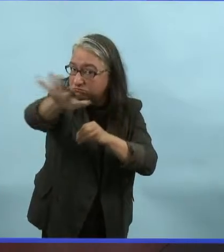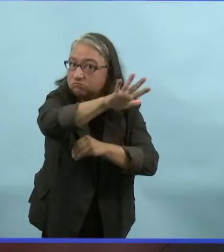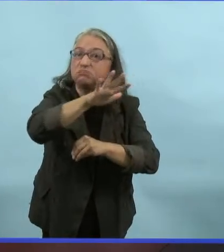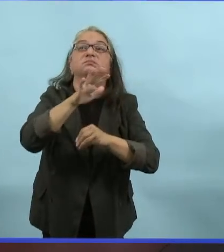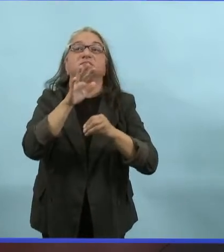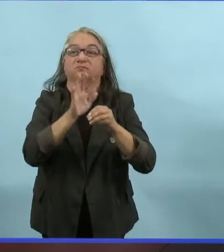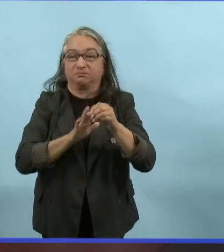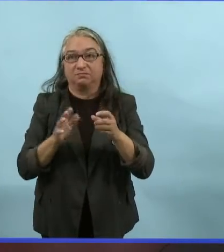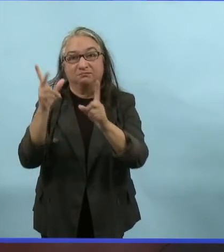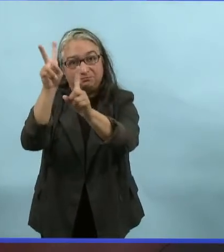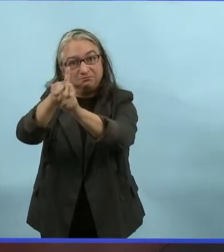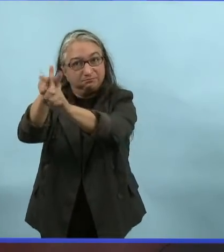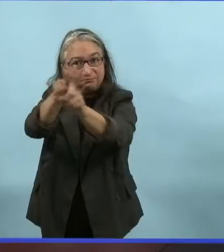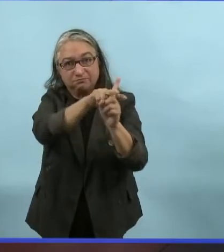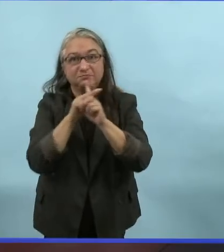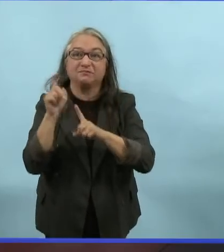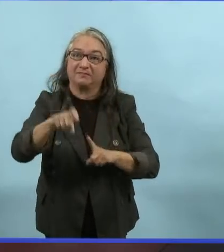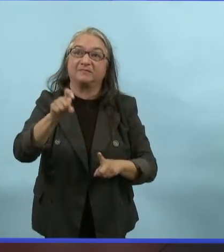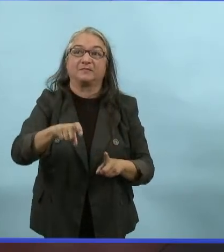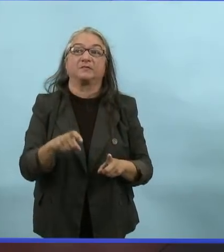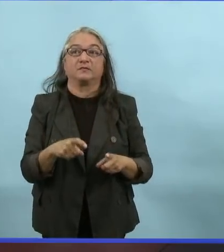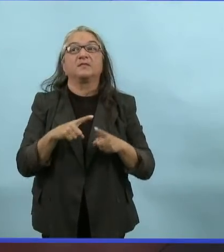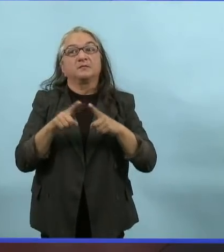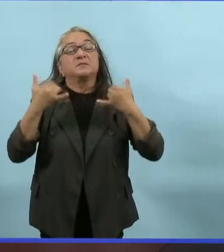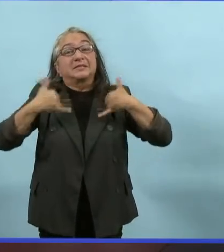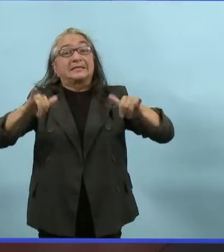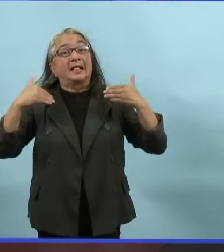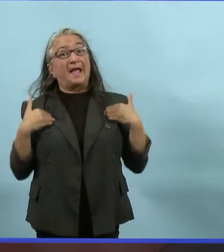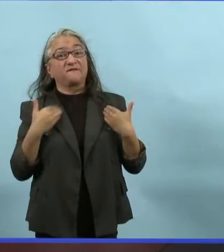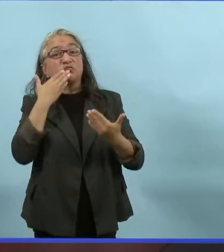this is along the same lines of what we talked about with that post-pandemic Manitoba this is